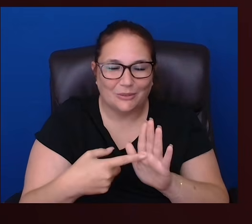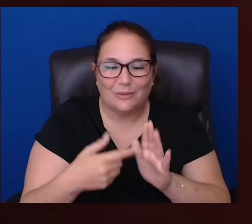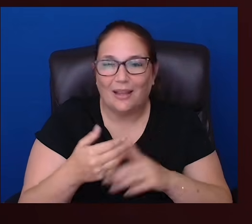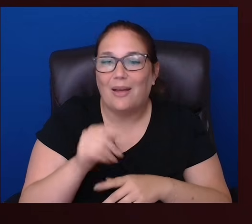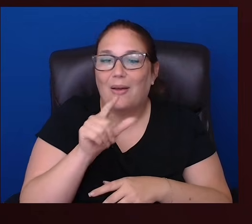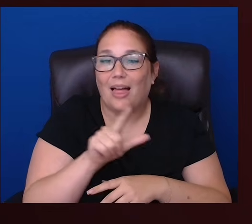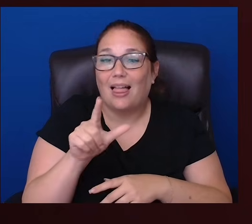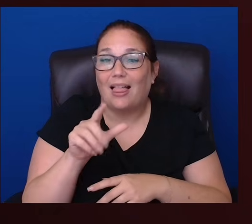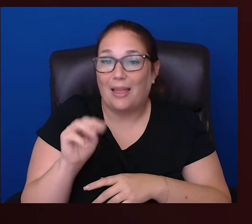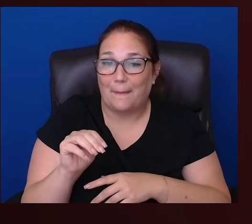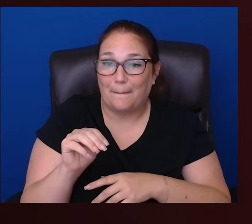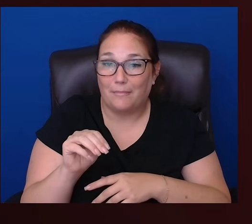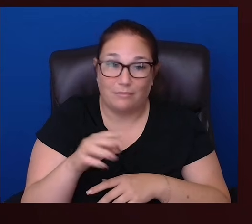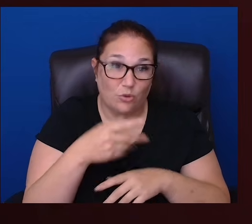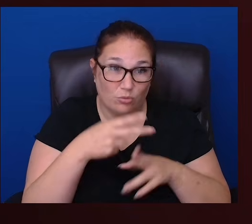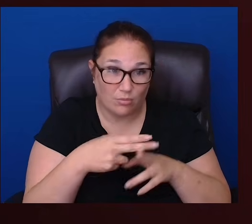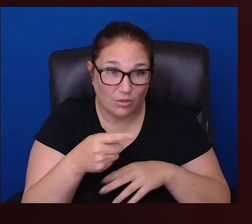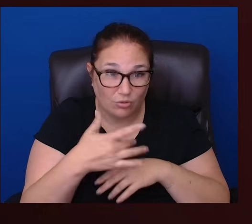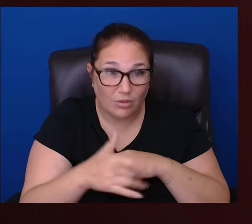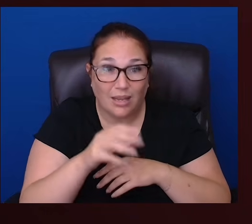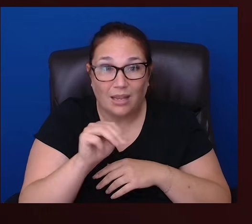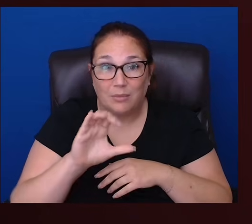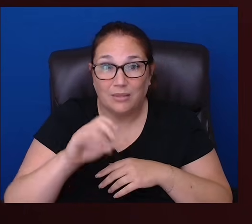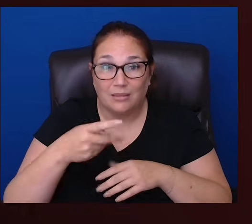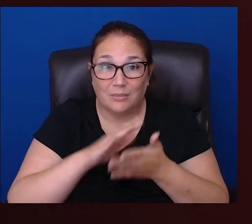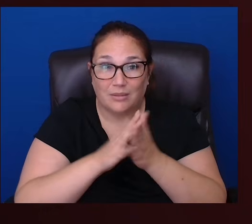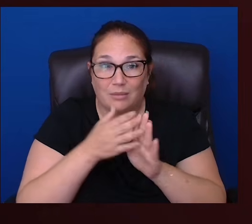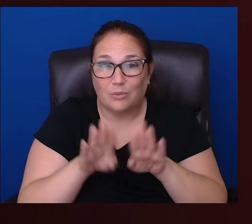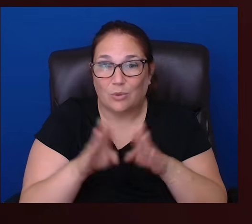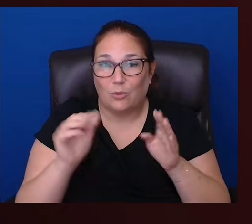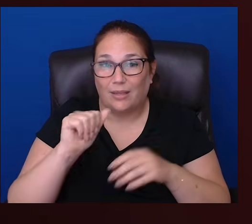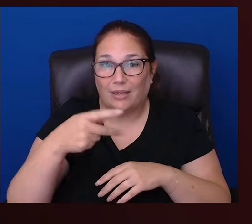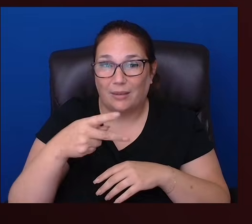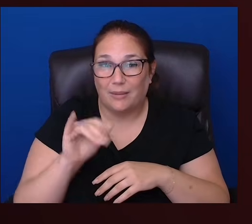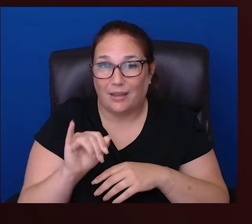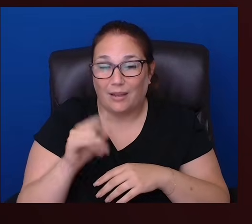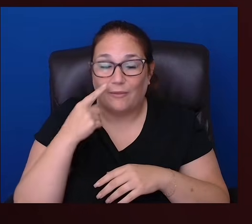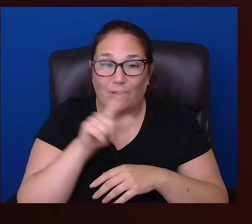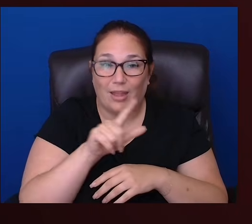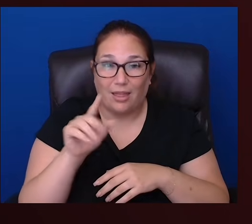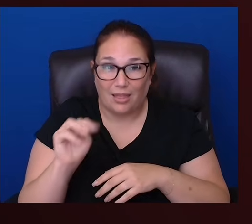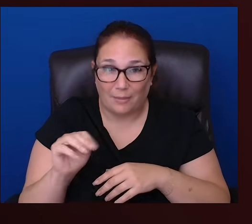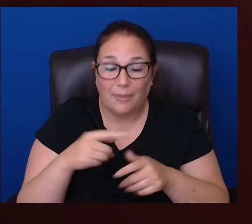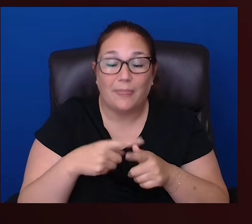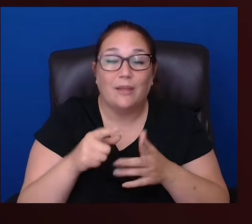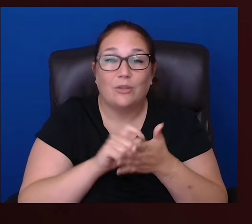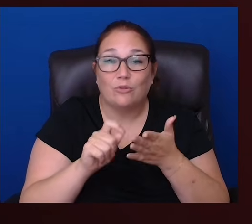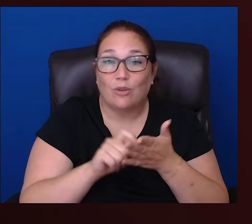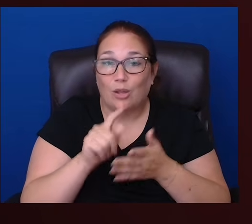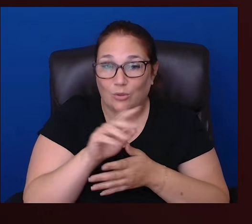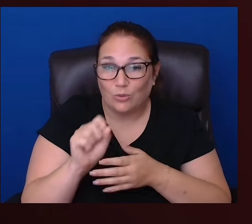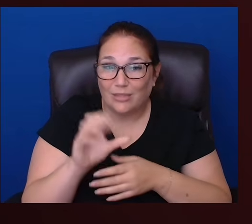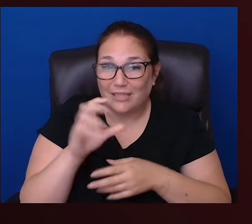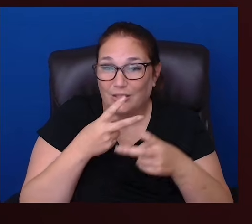like you said -- MCP becomes the OpenAPI for the LLM. You write these tools in C#, you use nice descriptions.